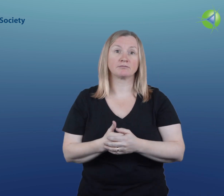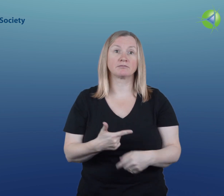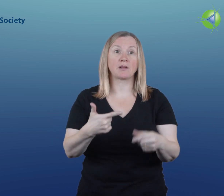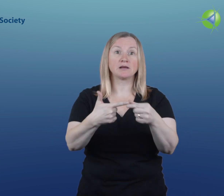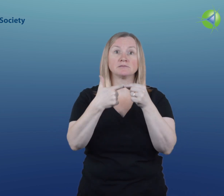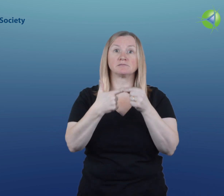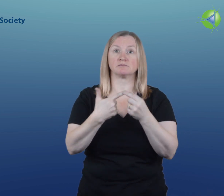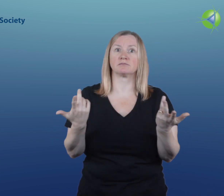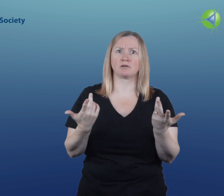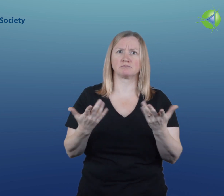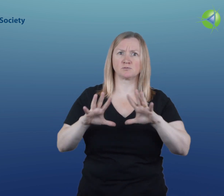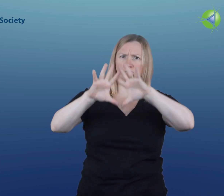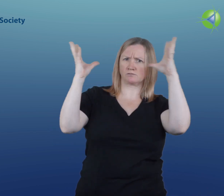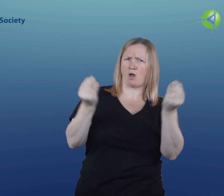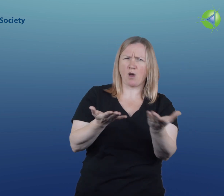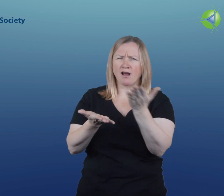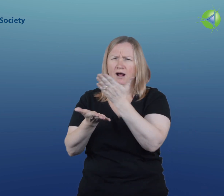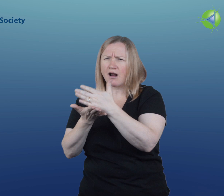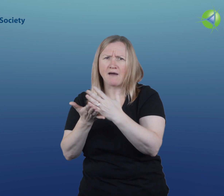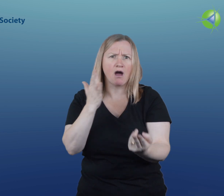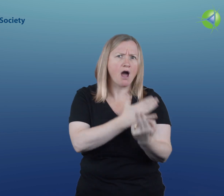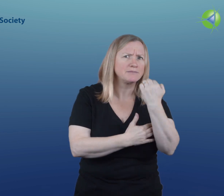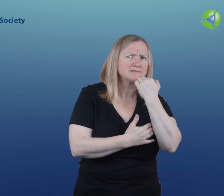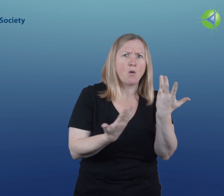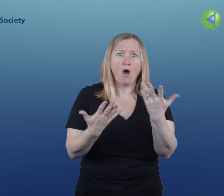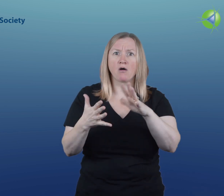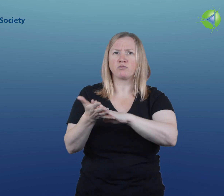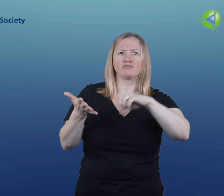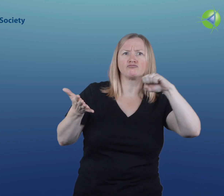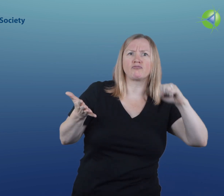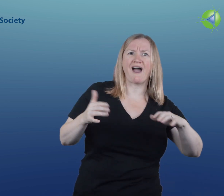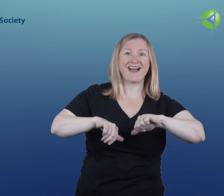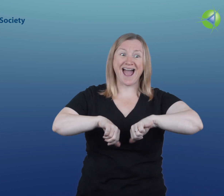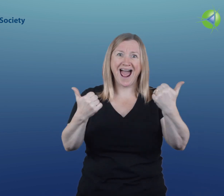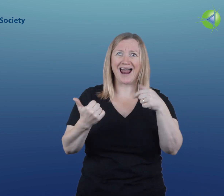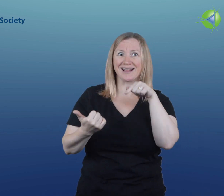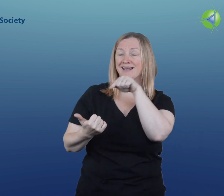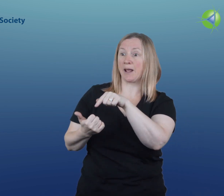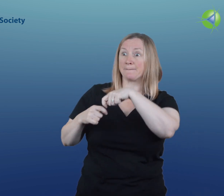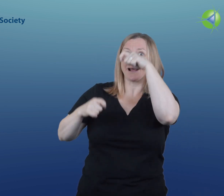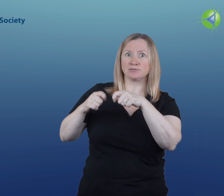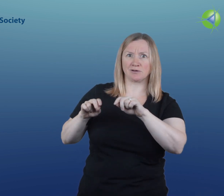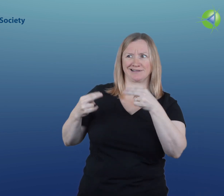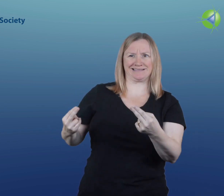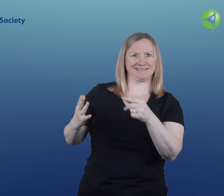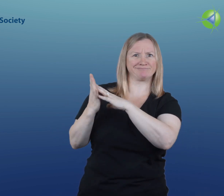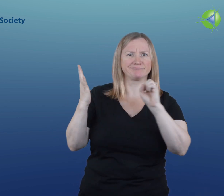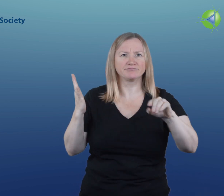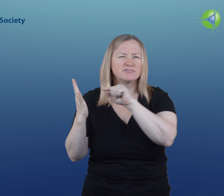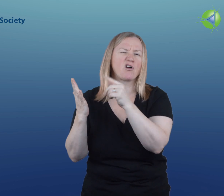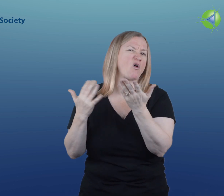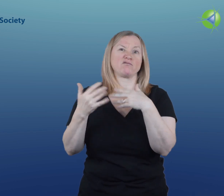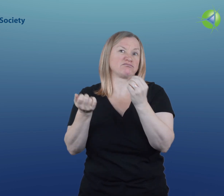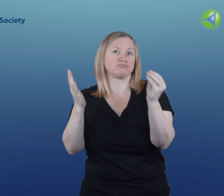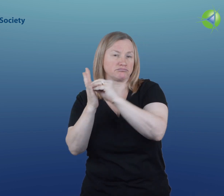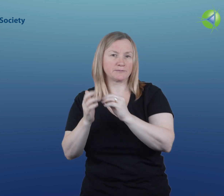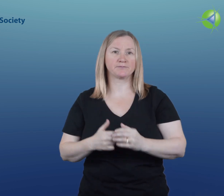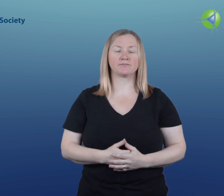(b) the scope to clarify, update or withdraw any of the required Measures